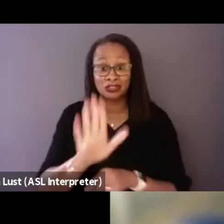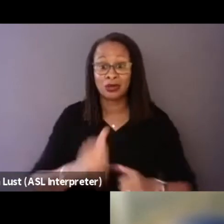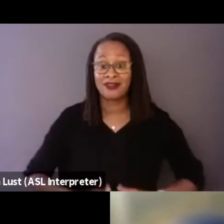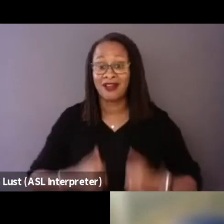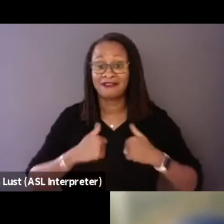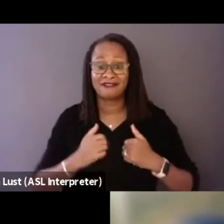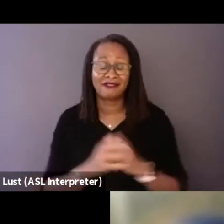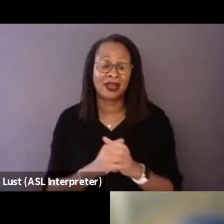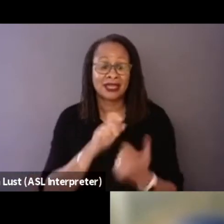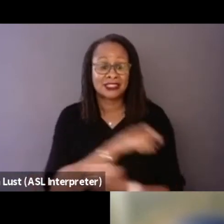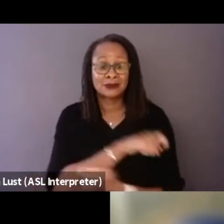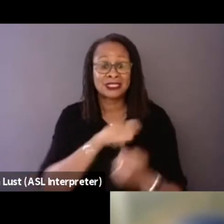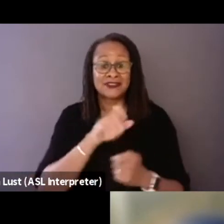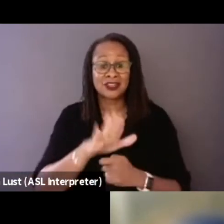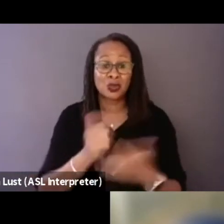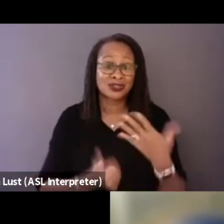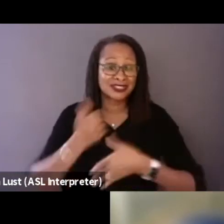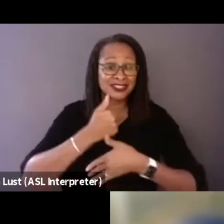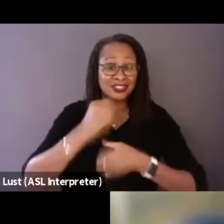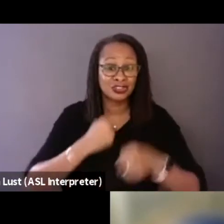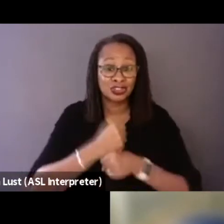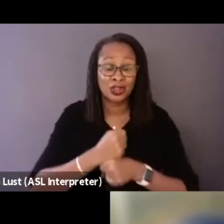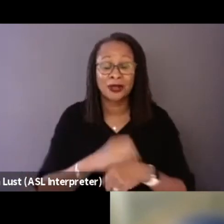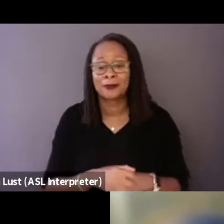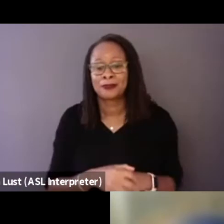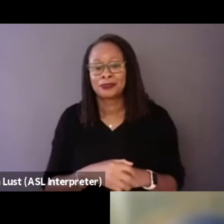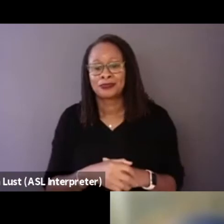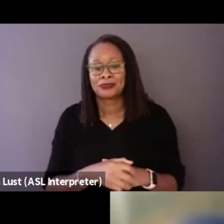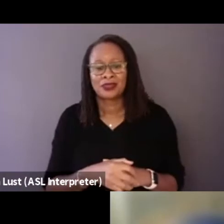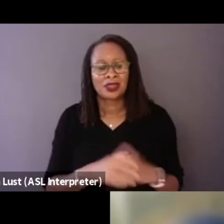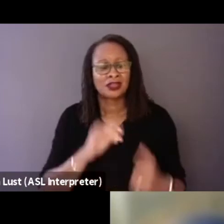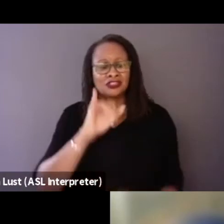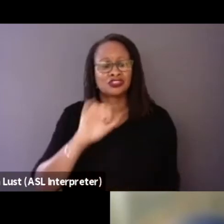especially that being your senior year and all of that. Jessica I'll let you go first.